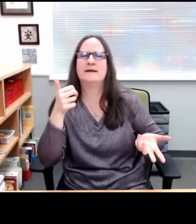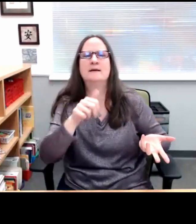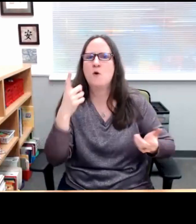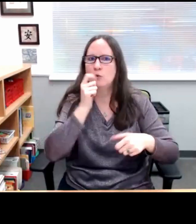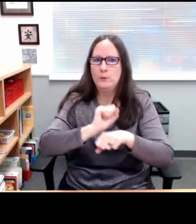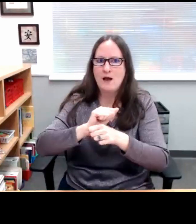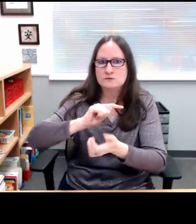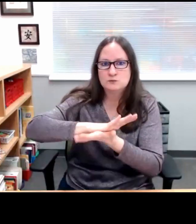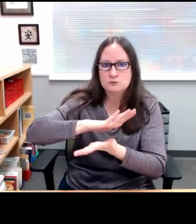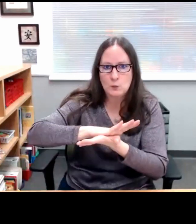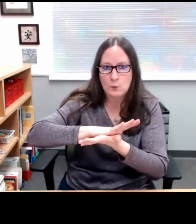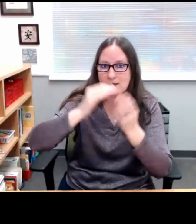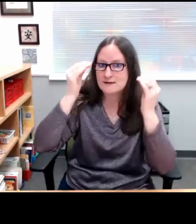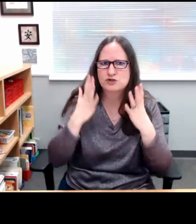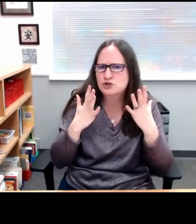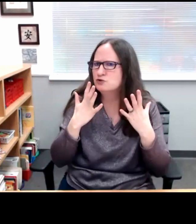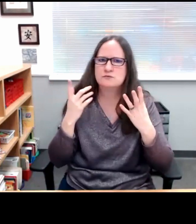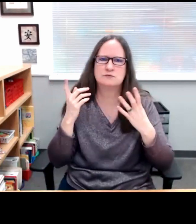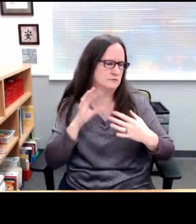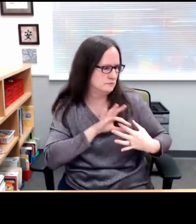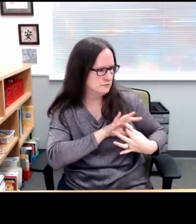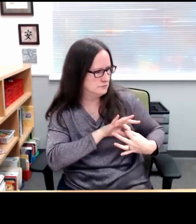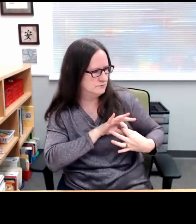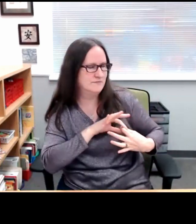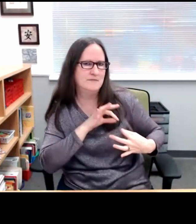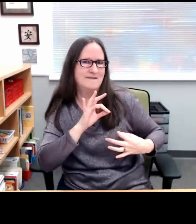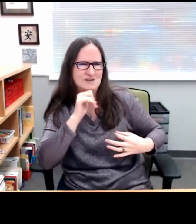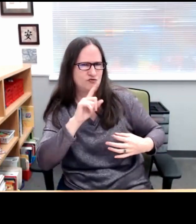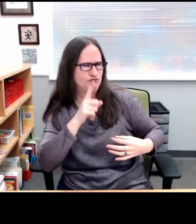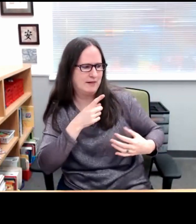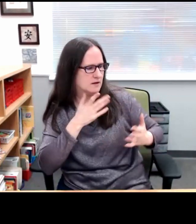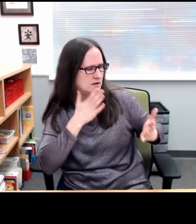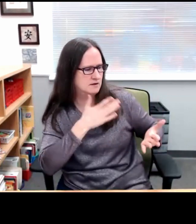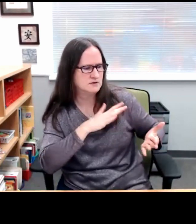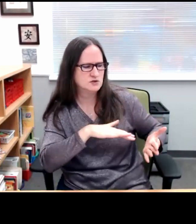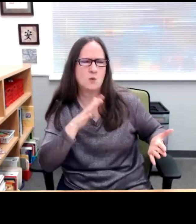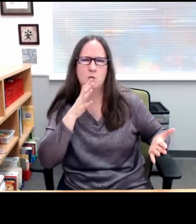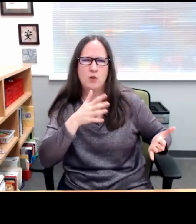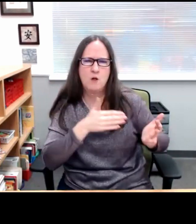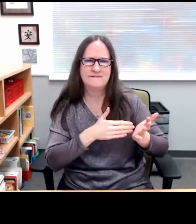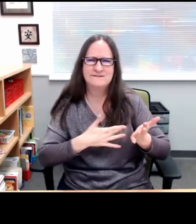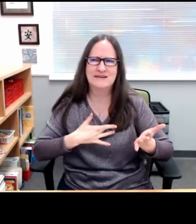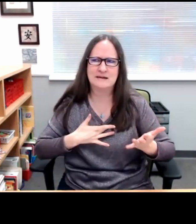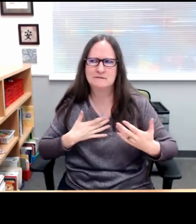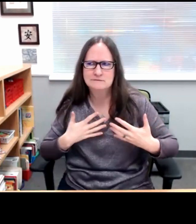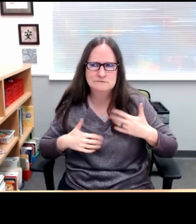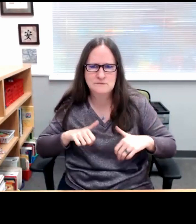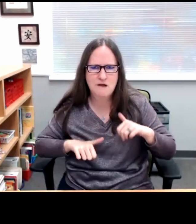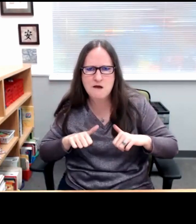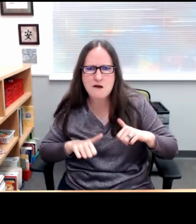without that investment from their parents, it becomes much more difficult. And oftentimes